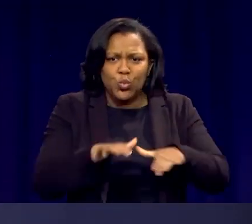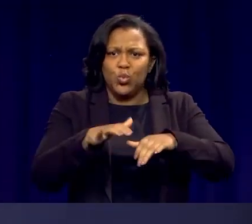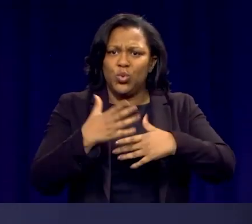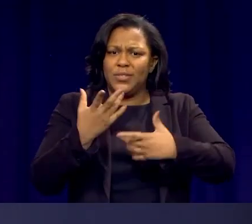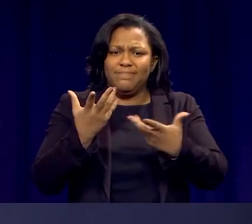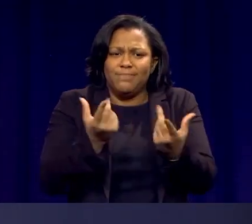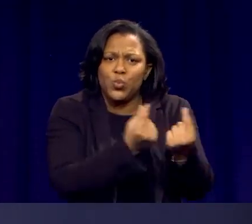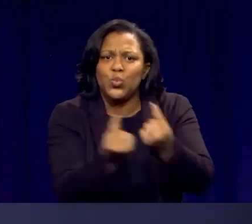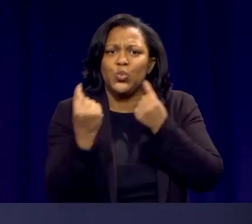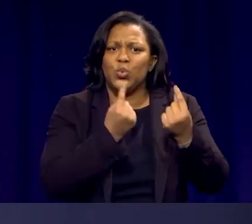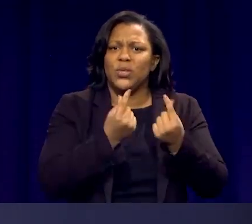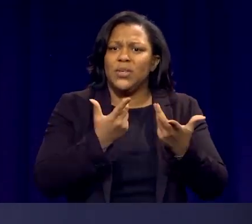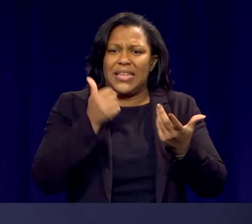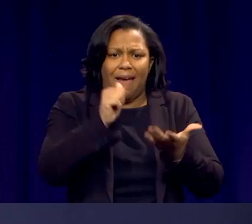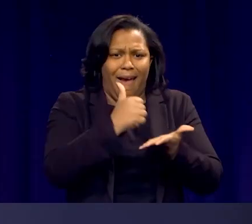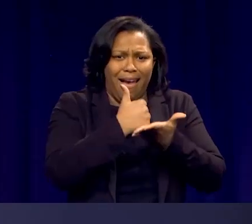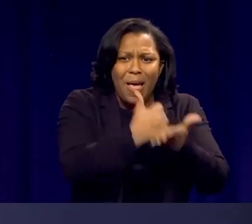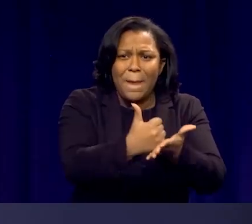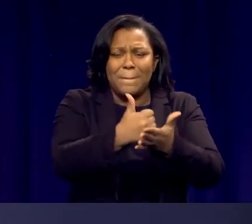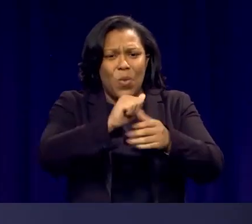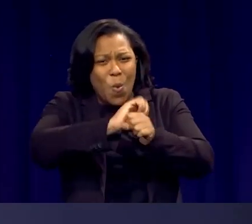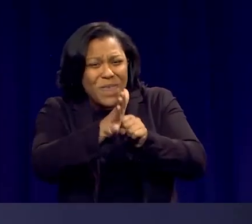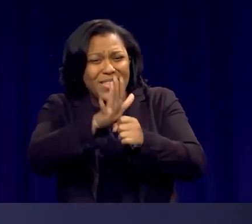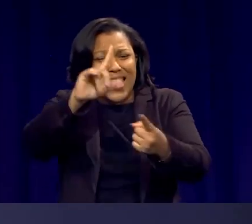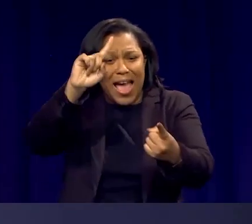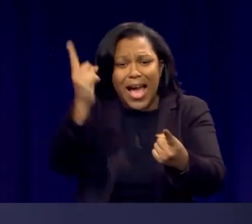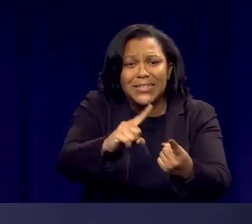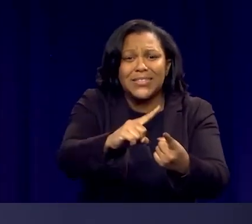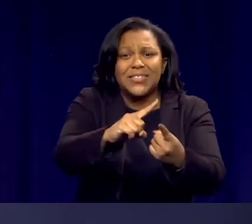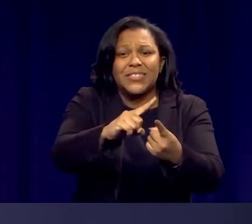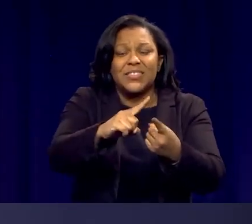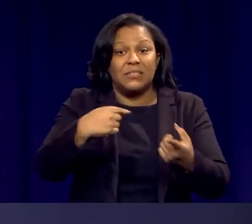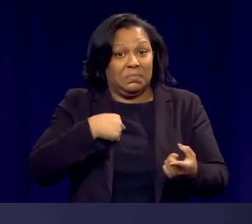to actually get, you know, subside the effects of COVID.